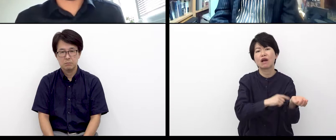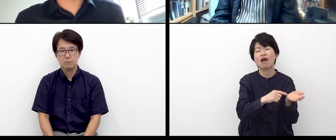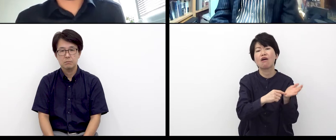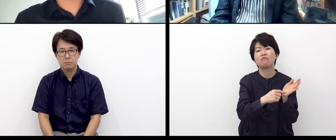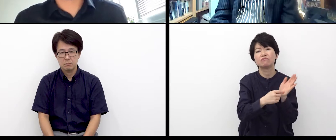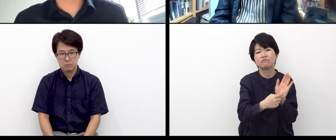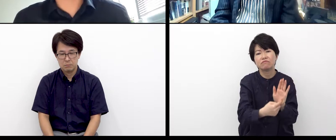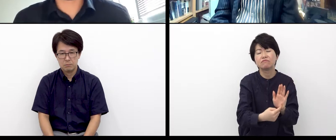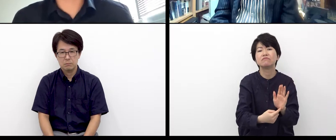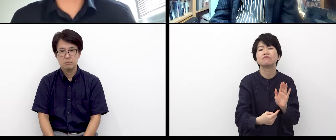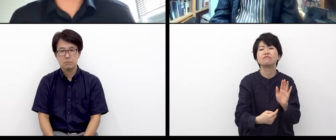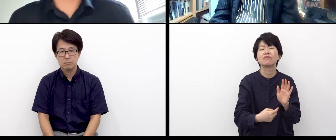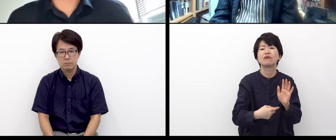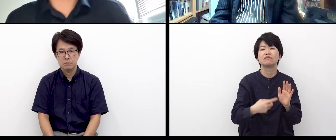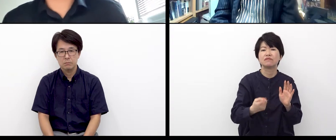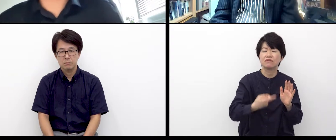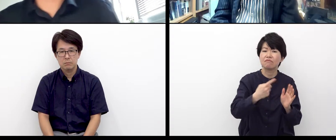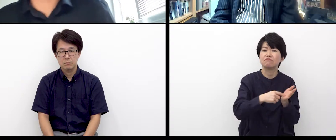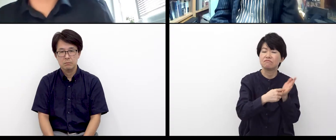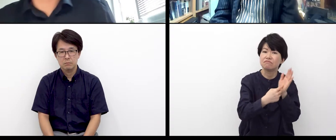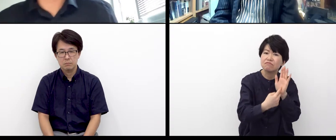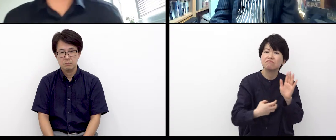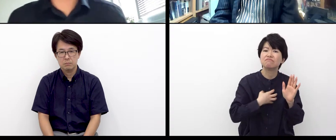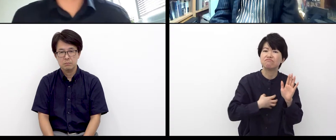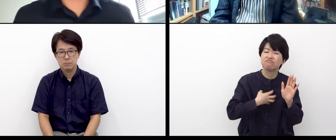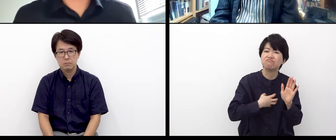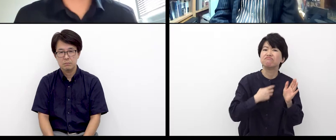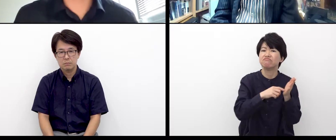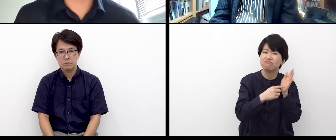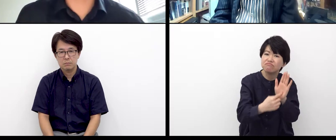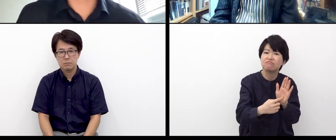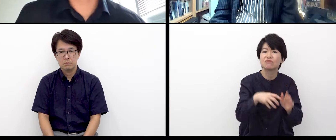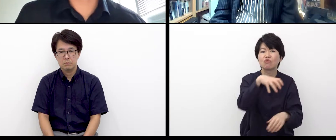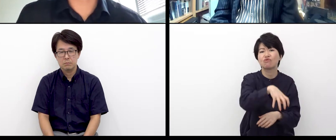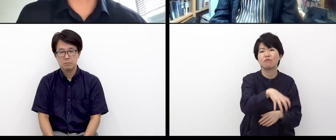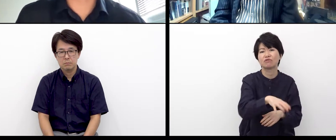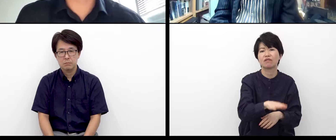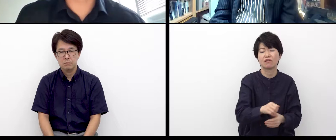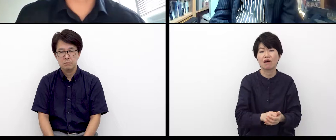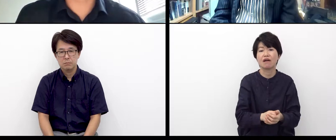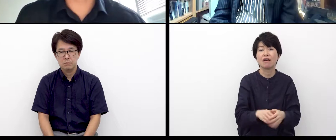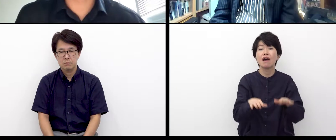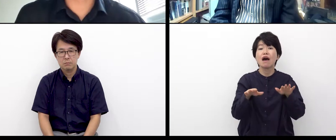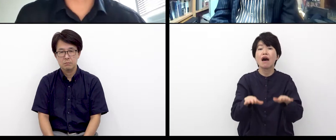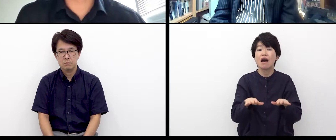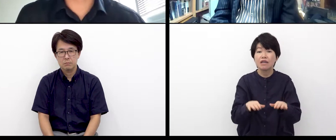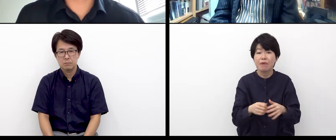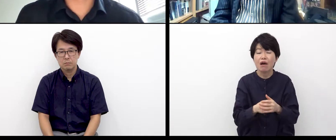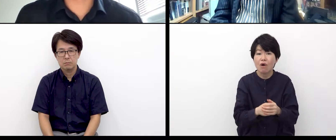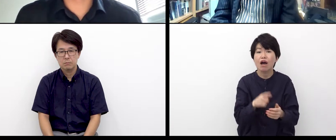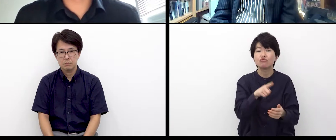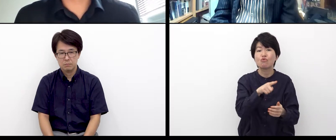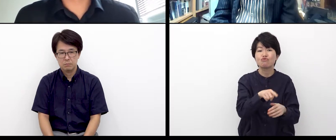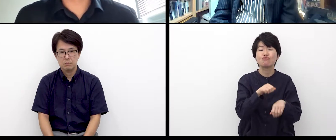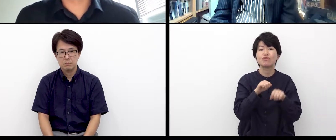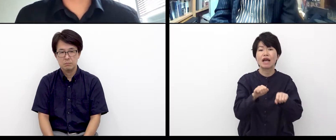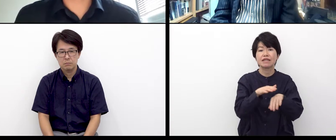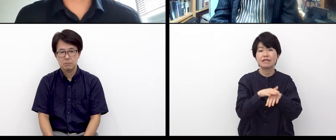Fortunately or unfortunately, the reason we have less art brut in mental hospitals recently is simply because